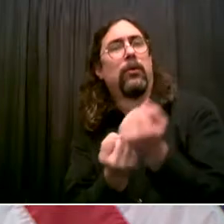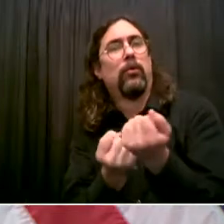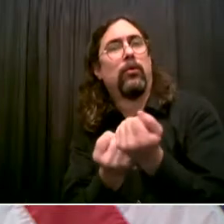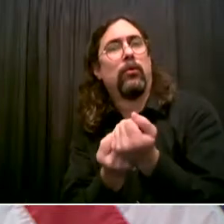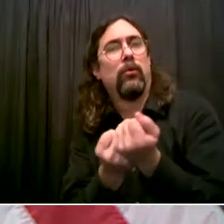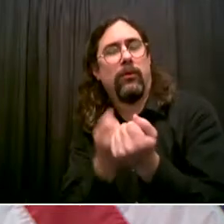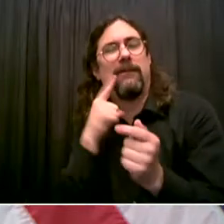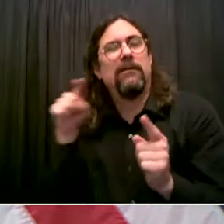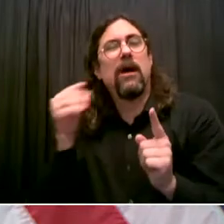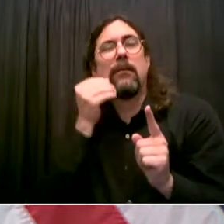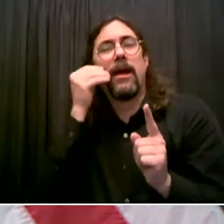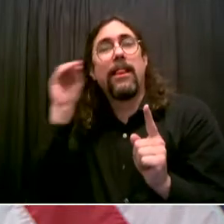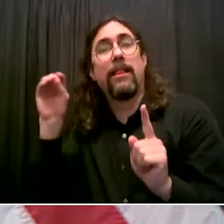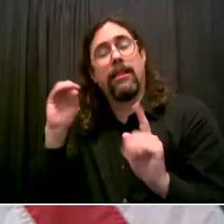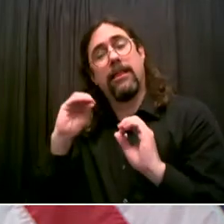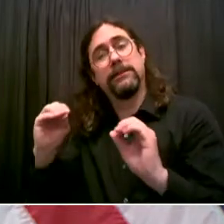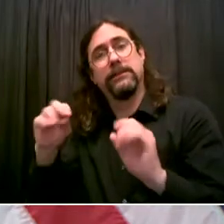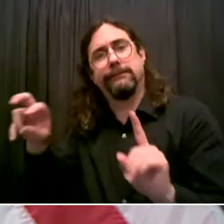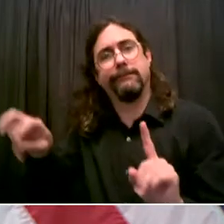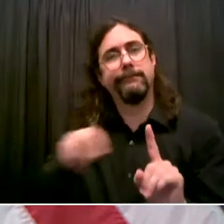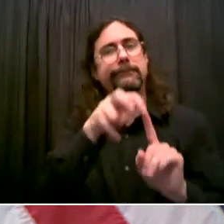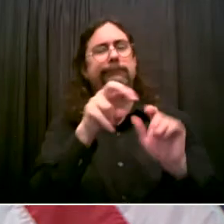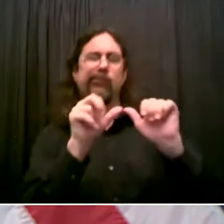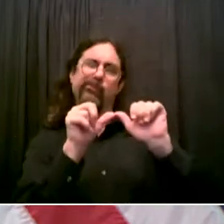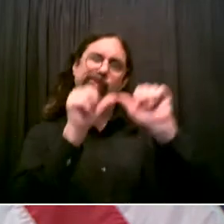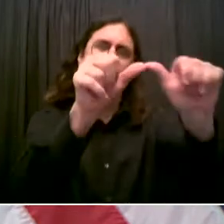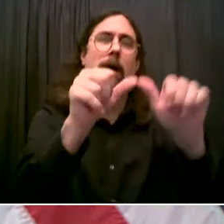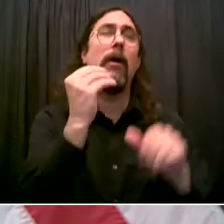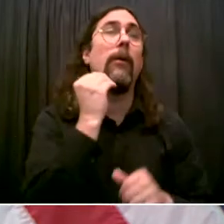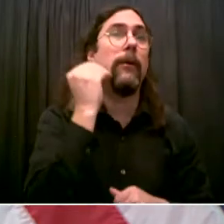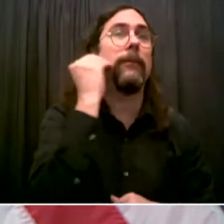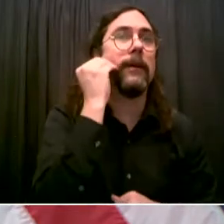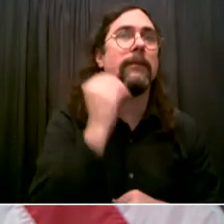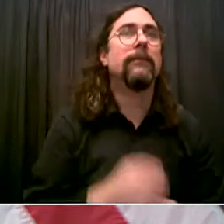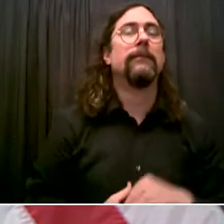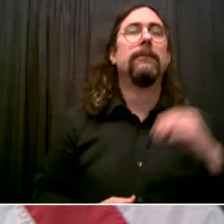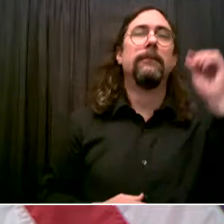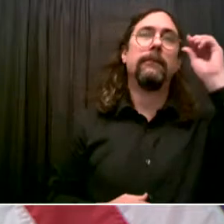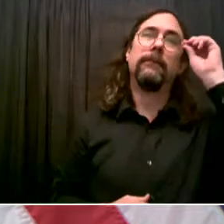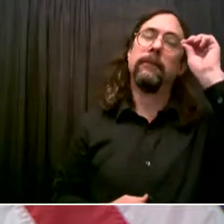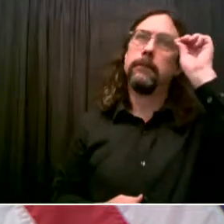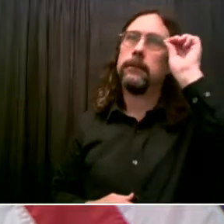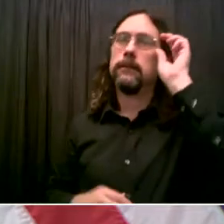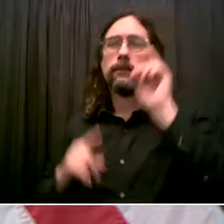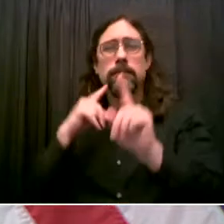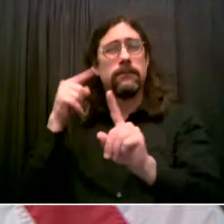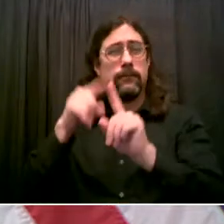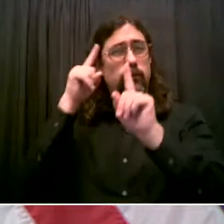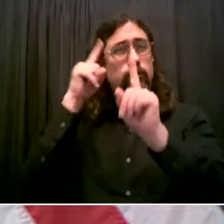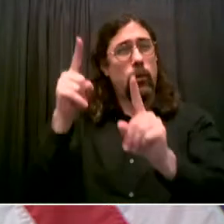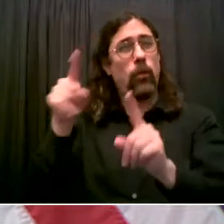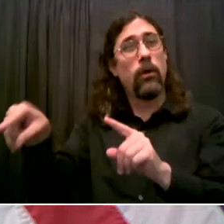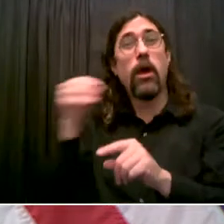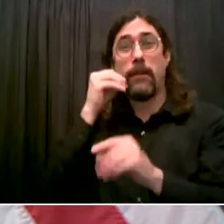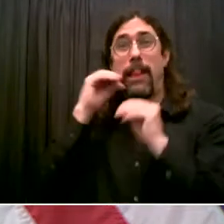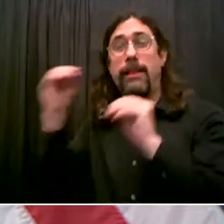HOUSING. WE SAID WE COULD END